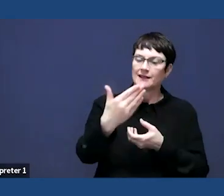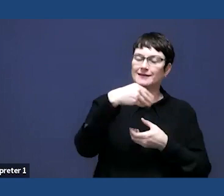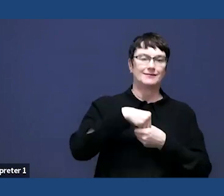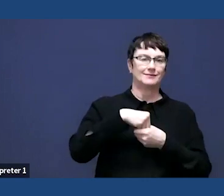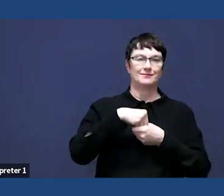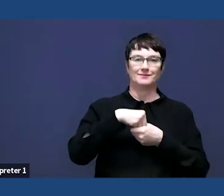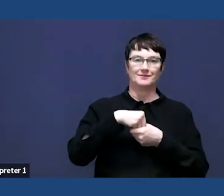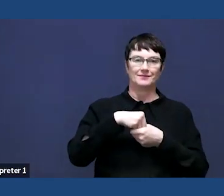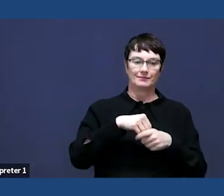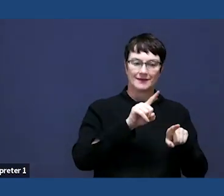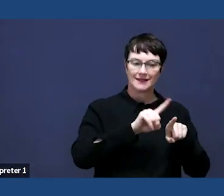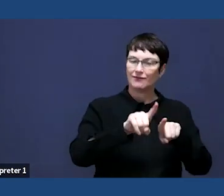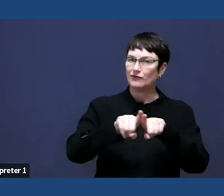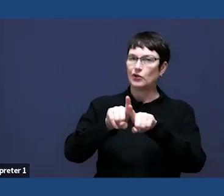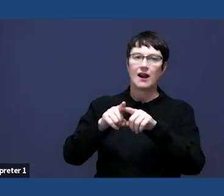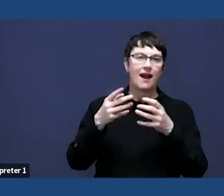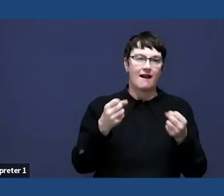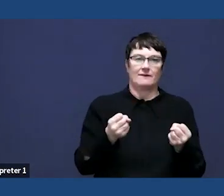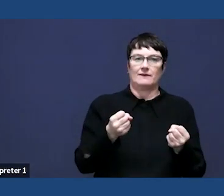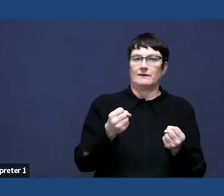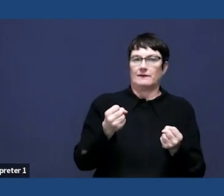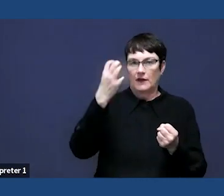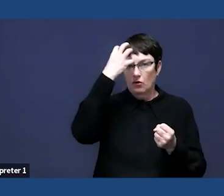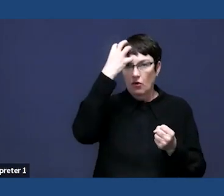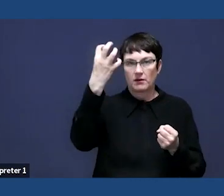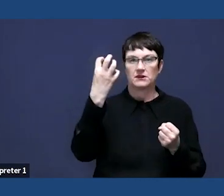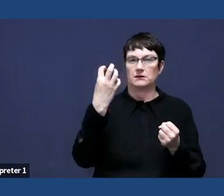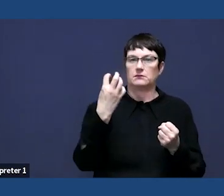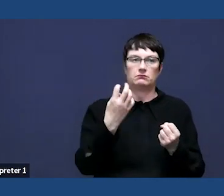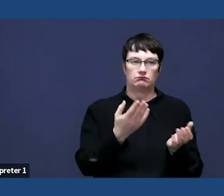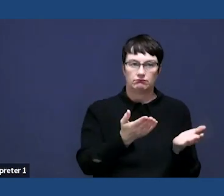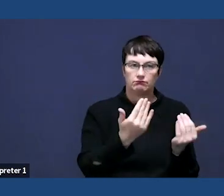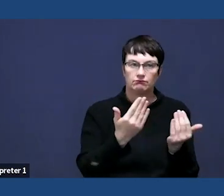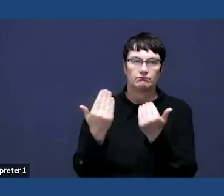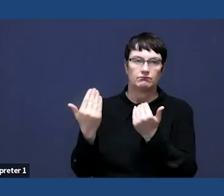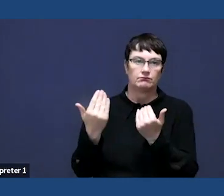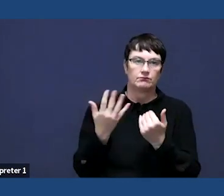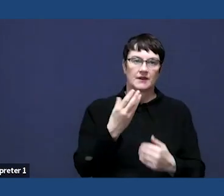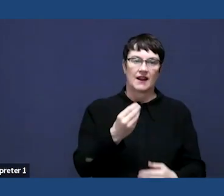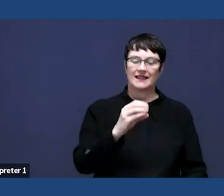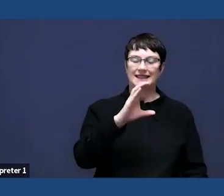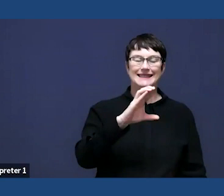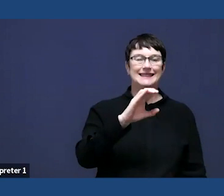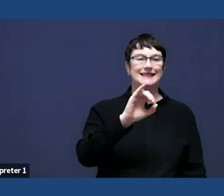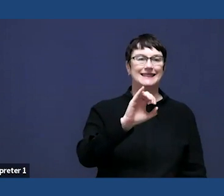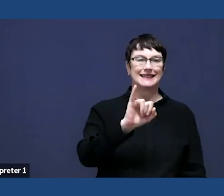CIFAL network in terms of implementation of best practices.